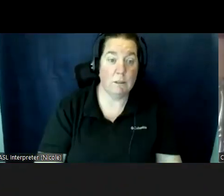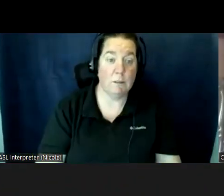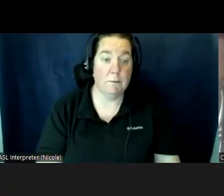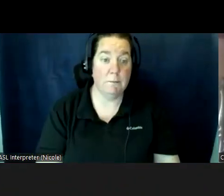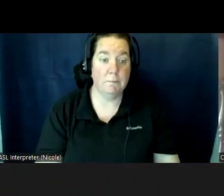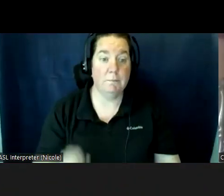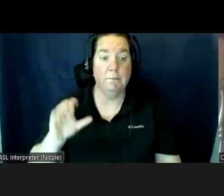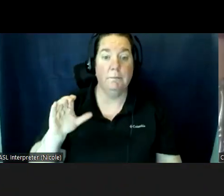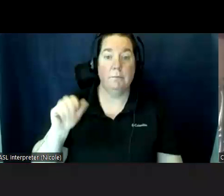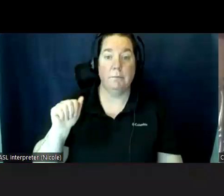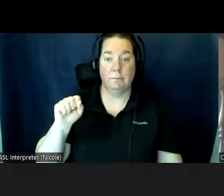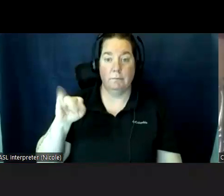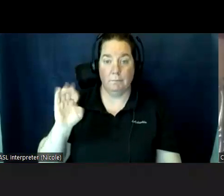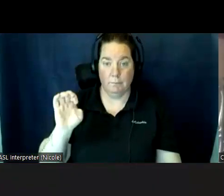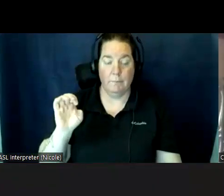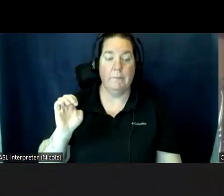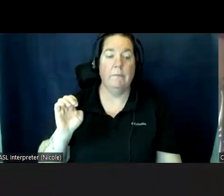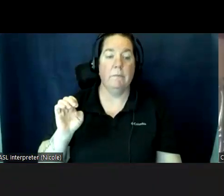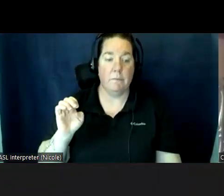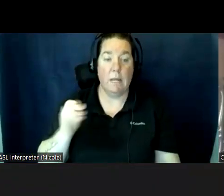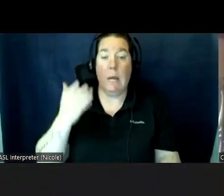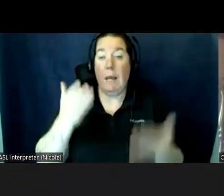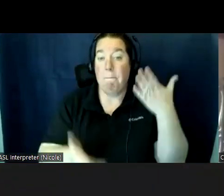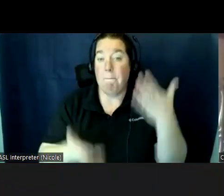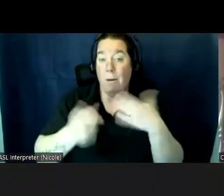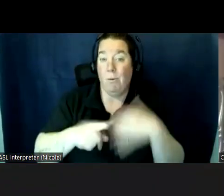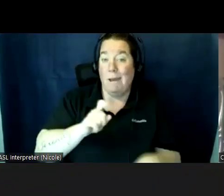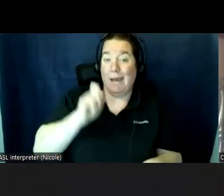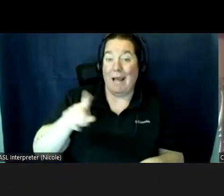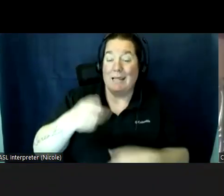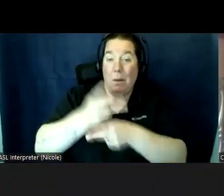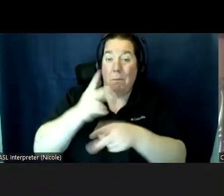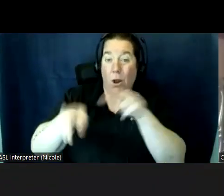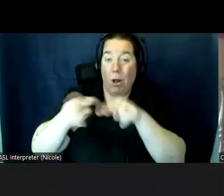This is something that might be a question that we ask the monitoring team. Not something I'm really